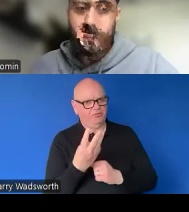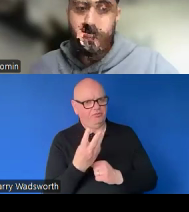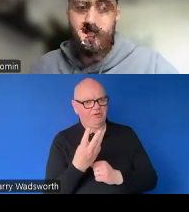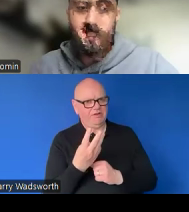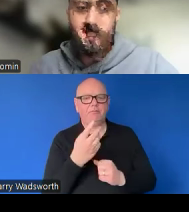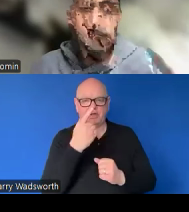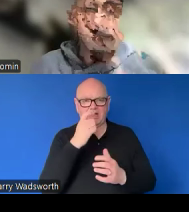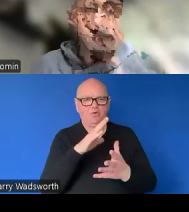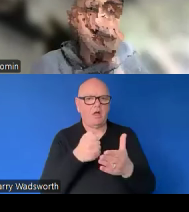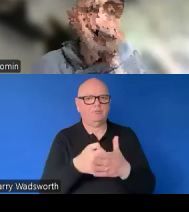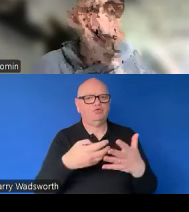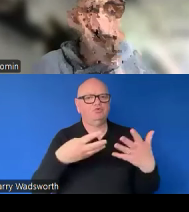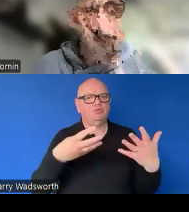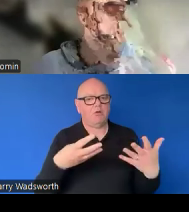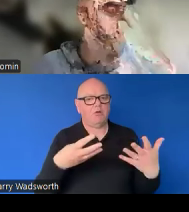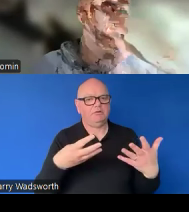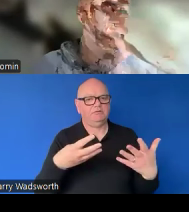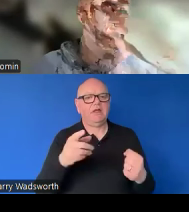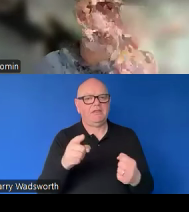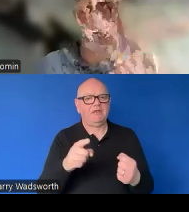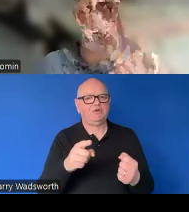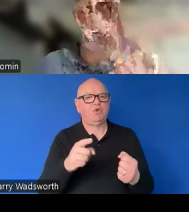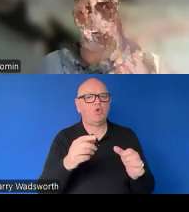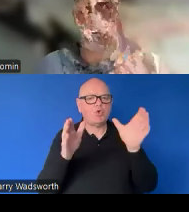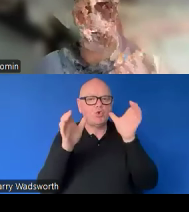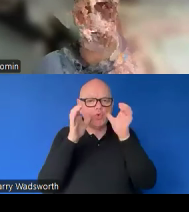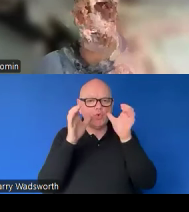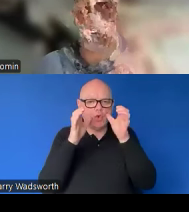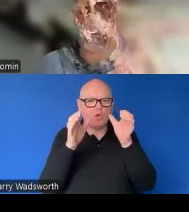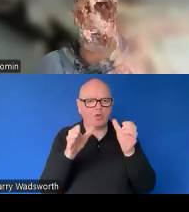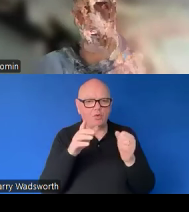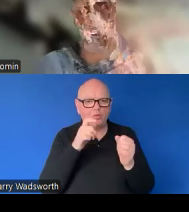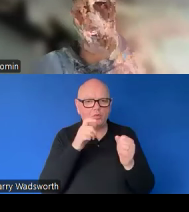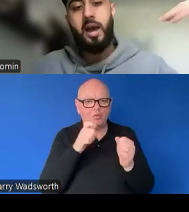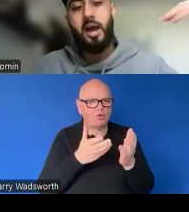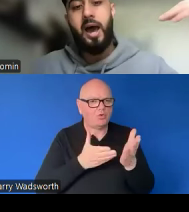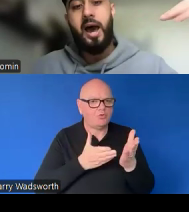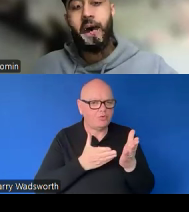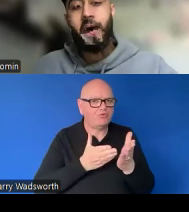will cut ourselves through these ads, through these headlines to see which ones